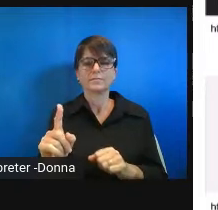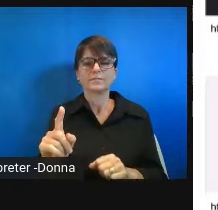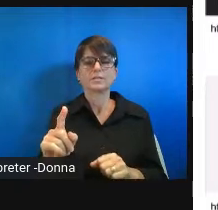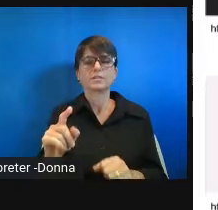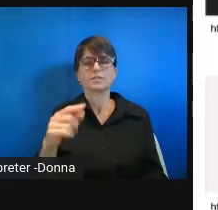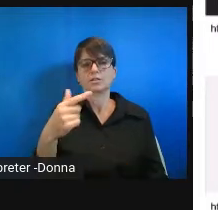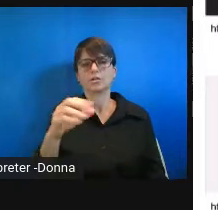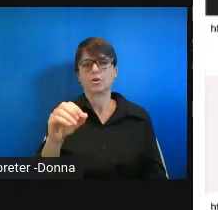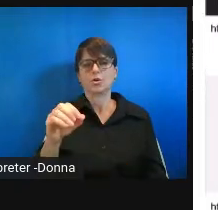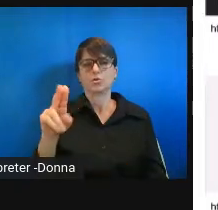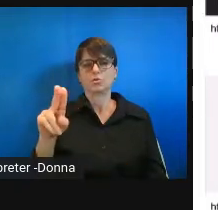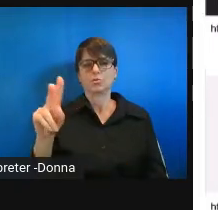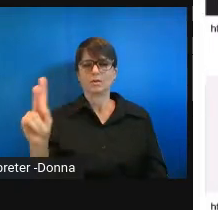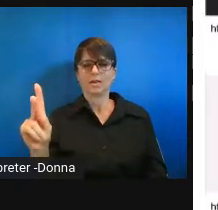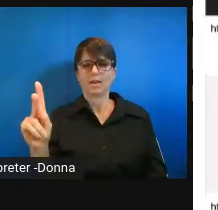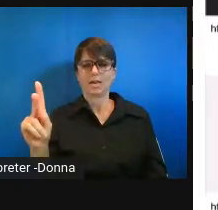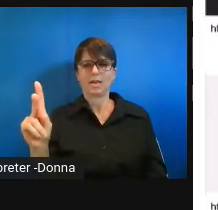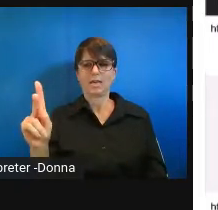and the US presidents page.